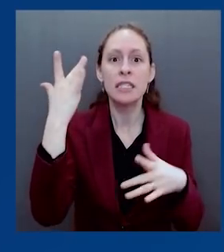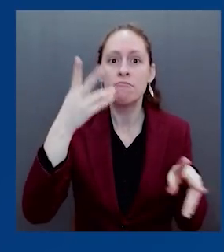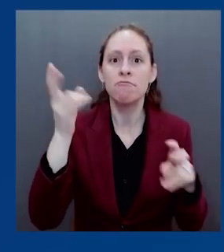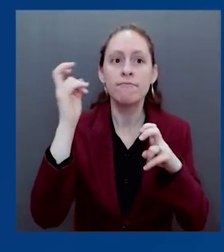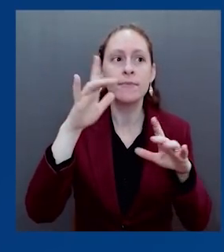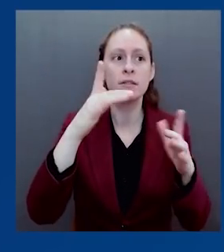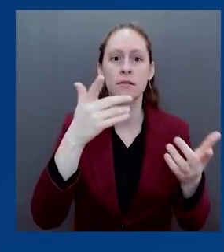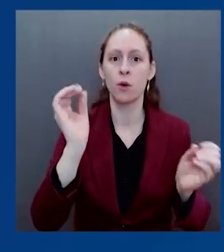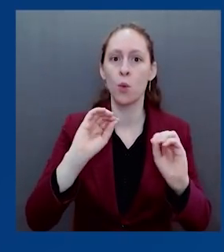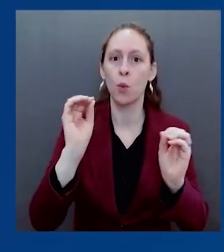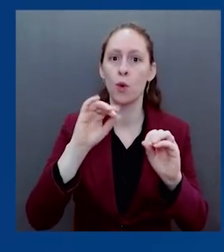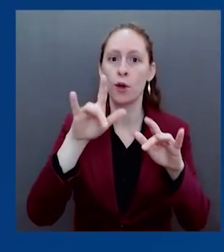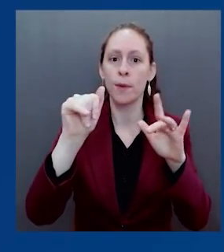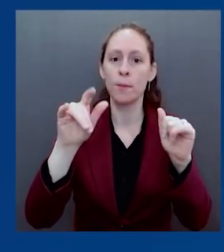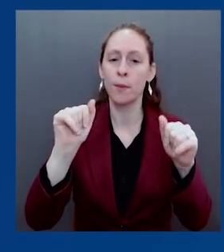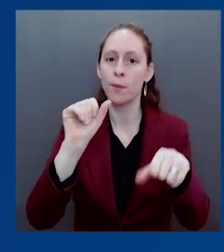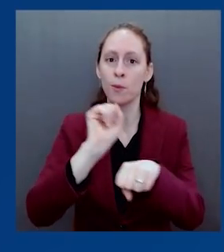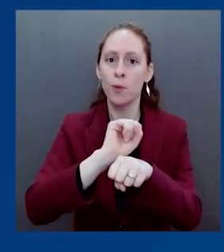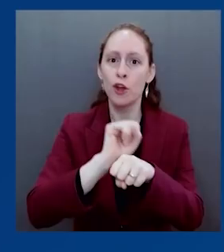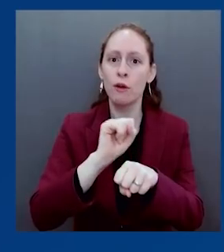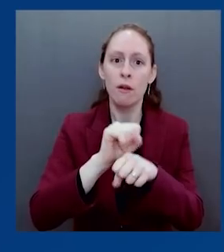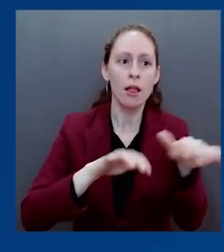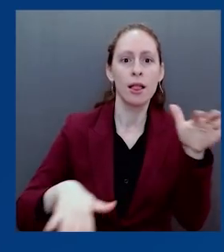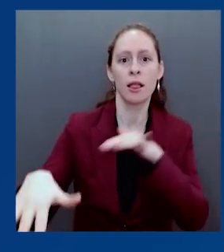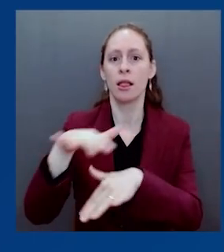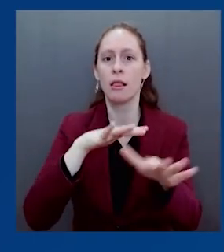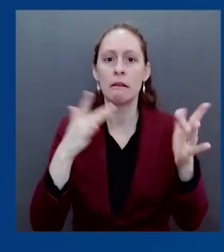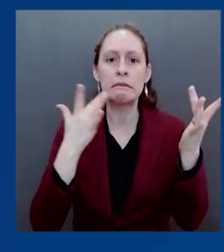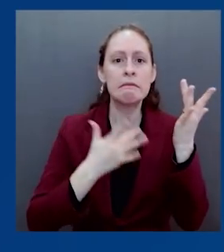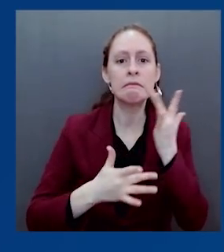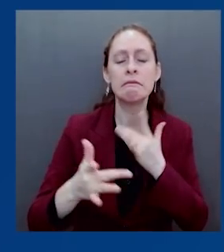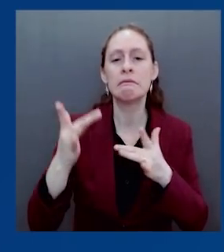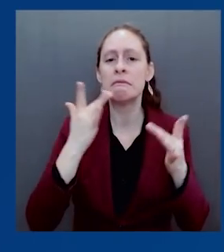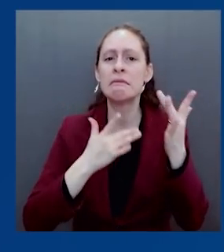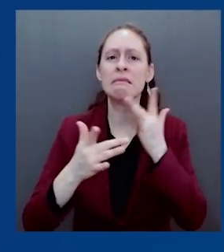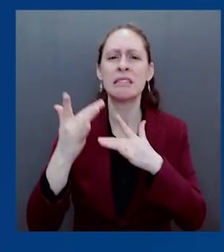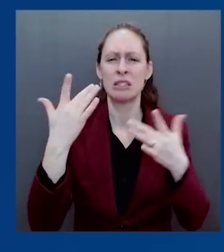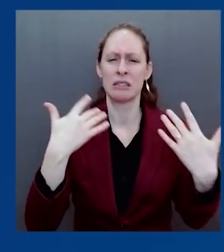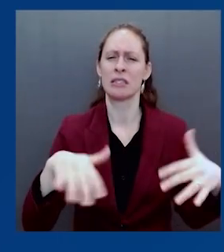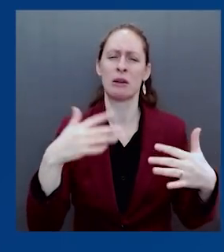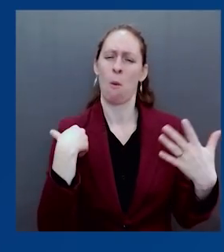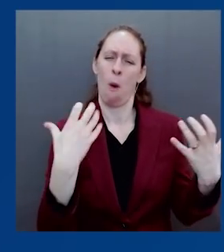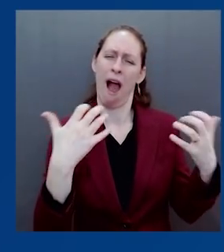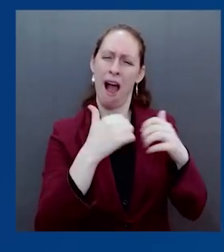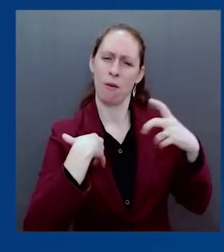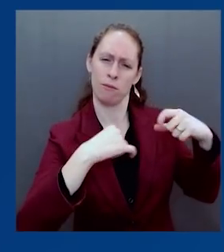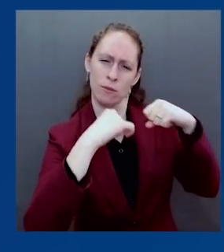all of us do our part to protect our hospitals and our neighbors and reduce the further spread of this virus.